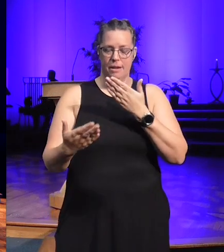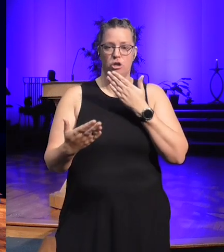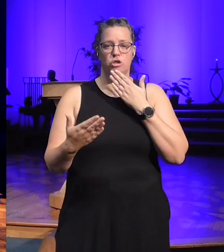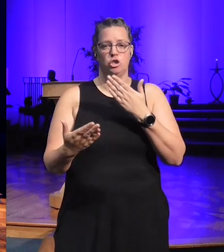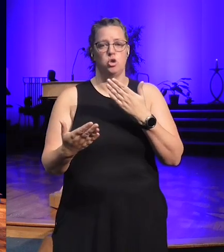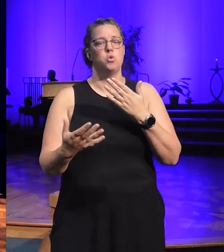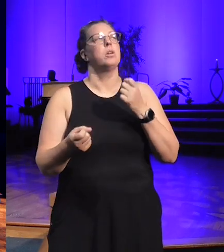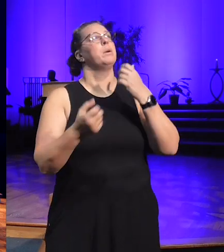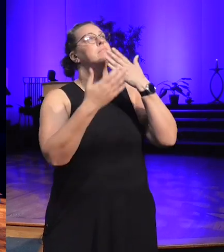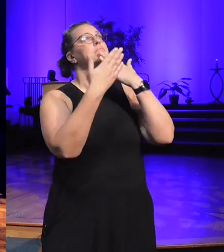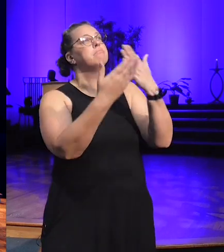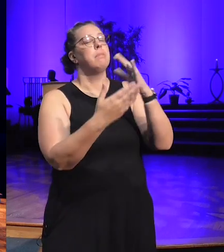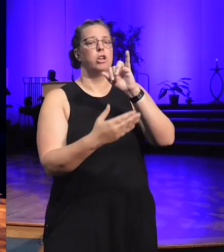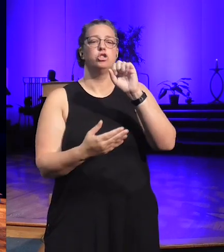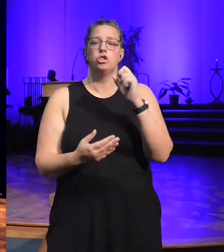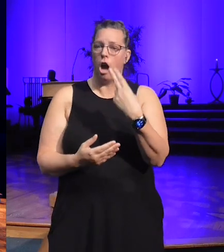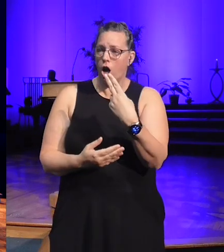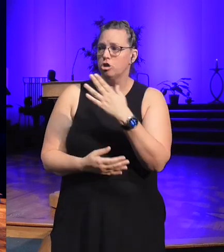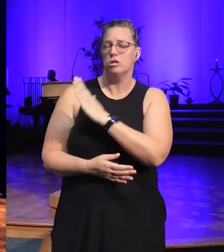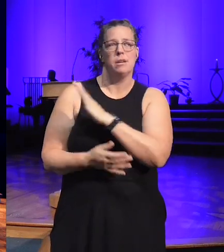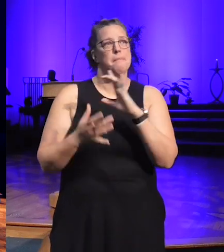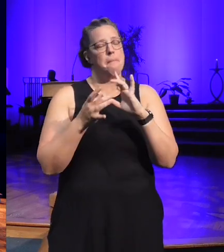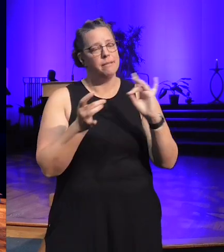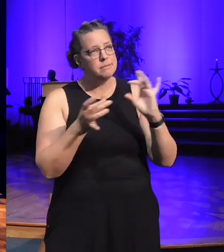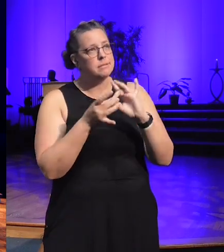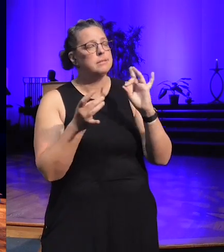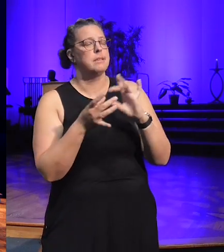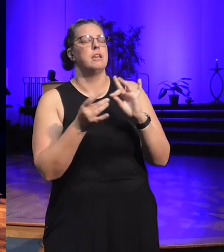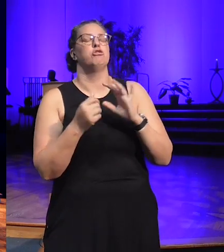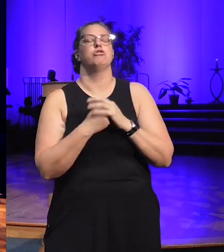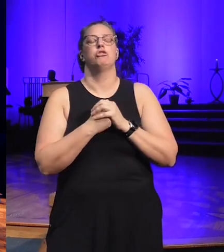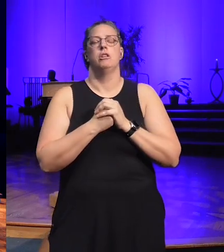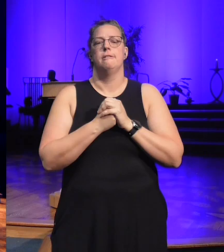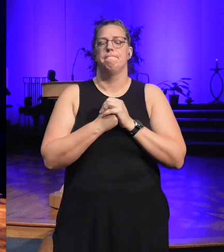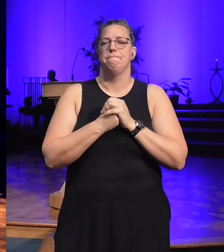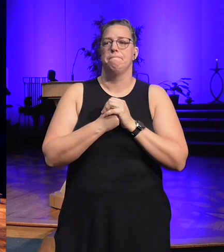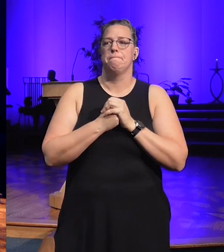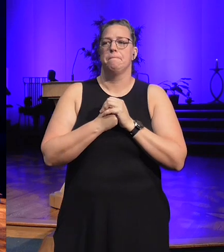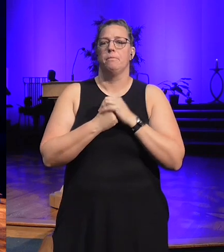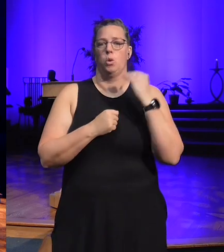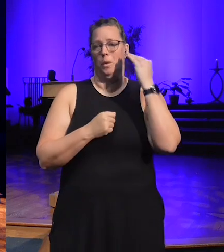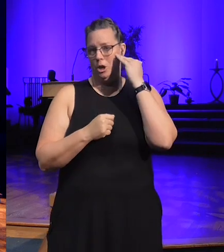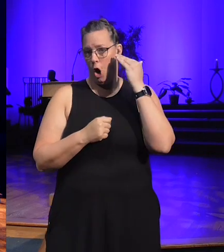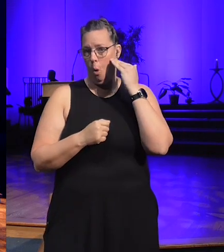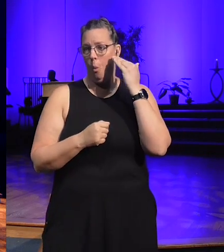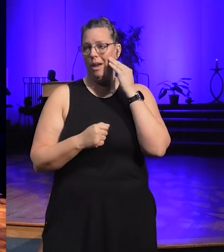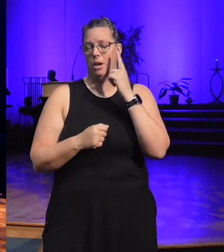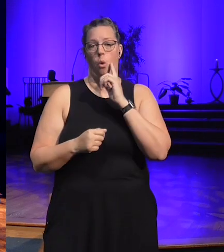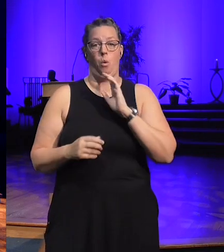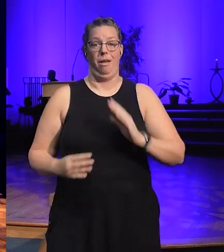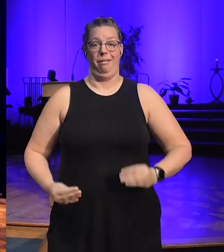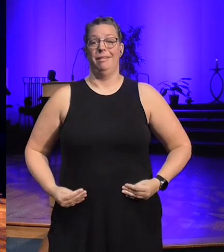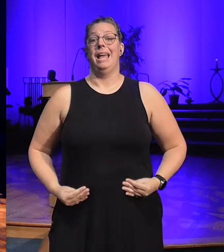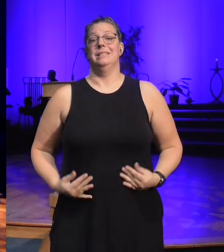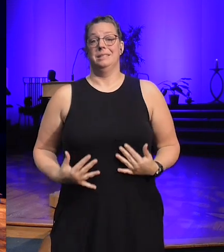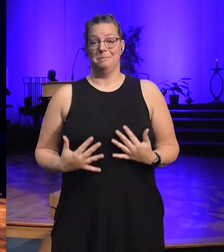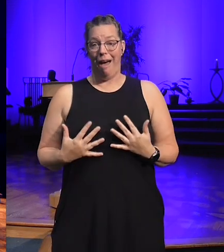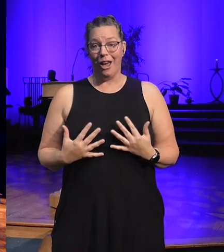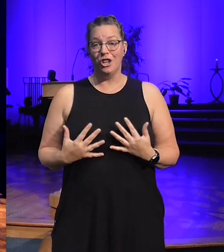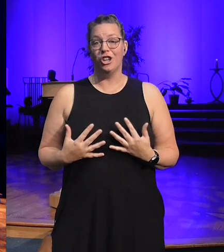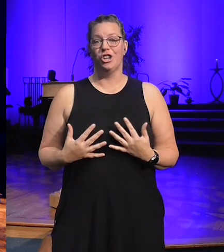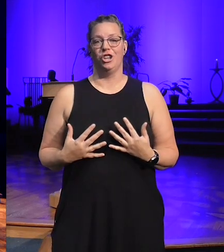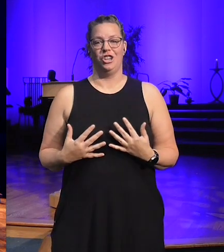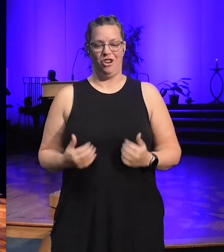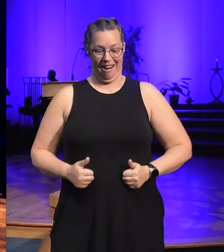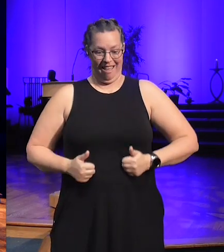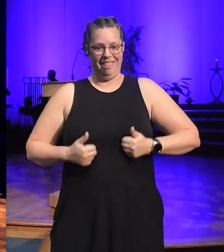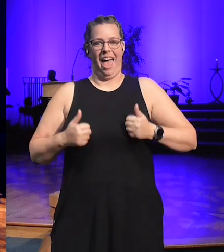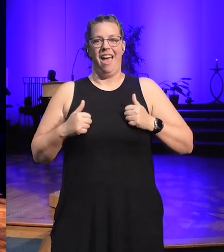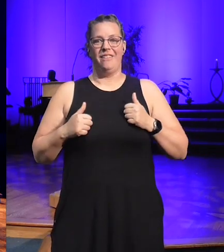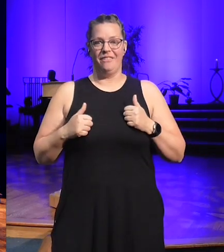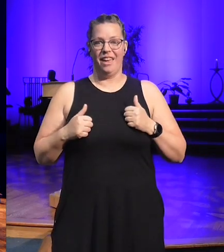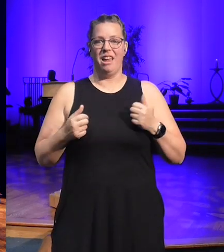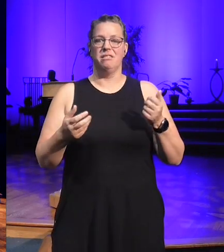for Reverend Josh's message this morning knowing that it will inspire enliven and give us some New